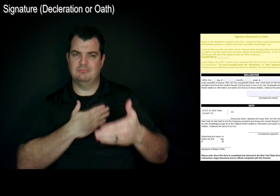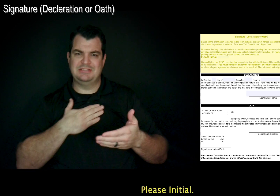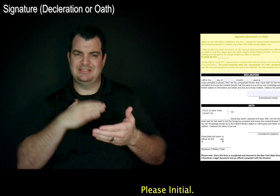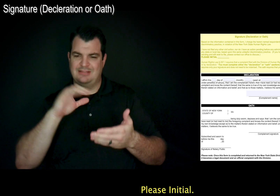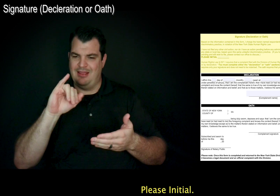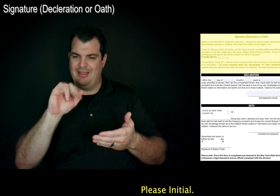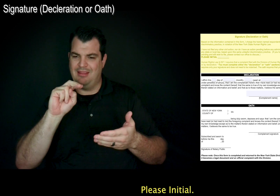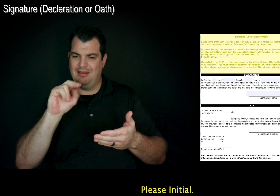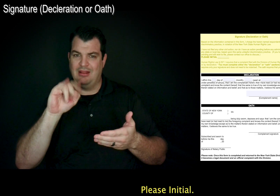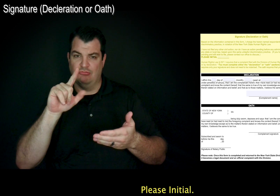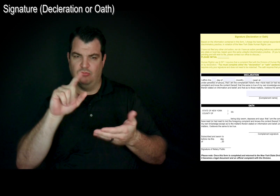Please Initial.